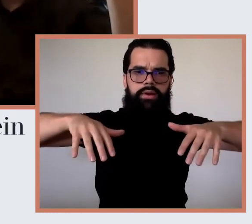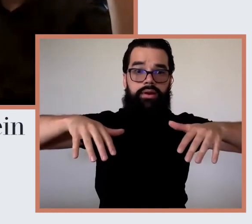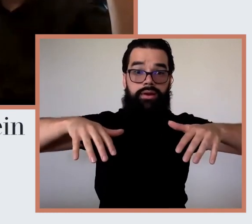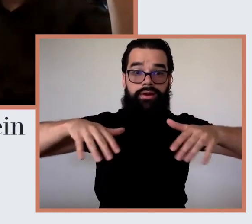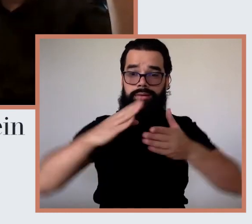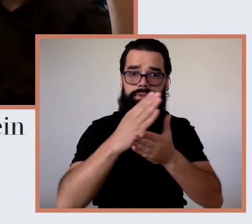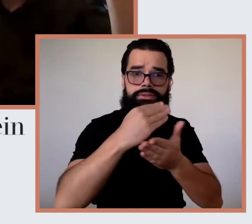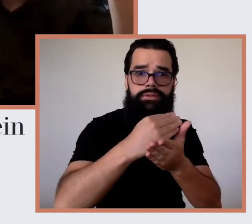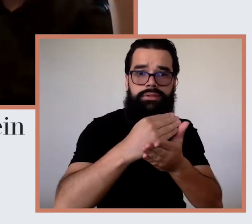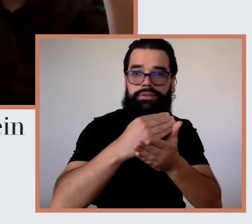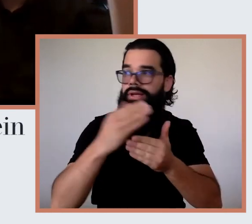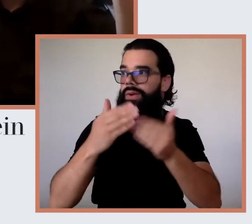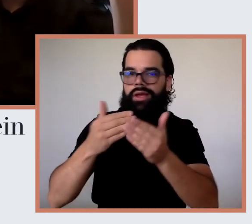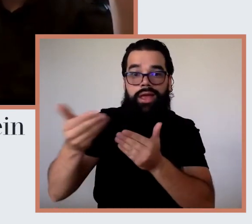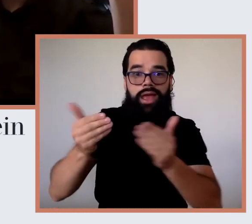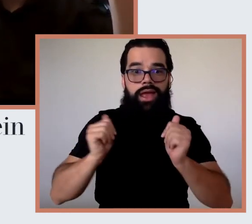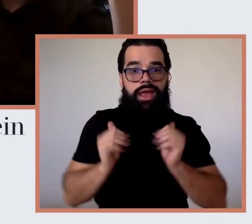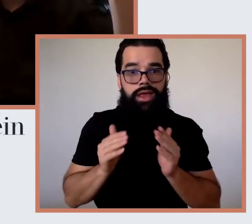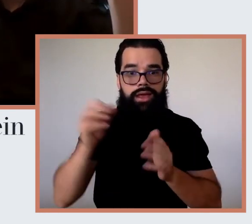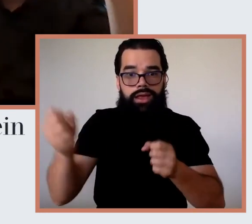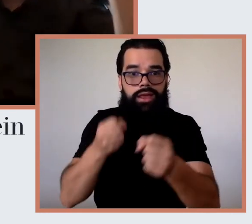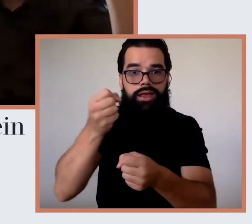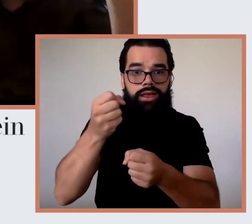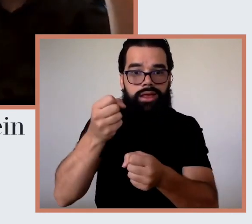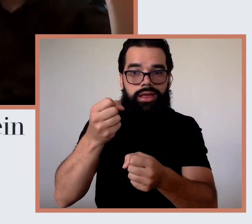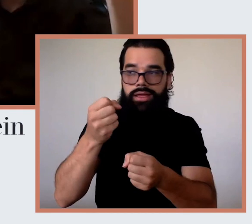budget, to not only hire actors who can't hear,